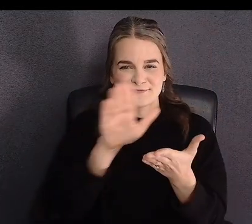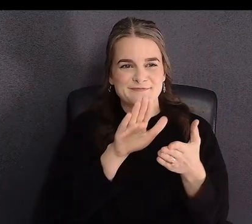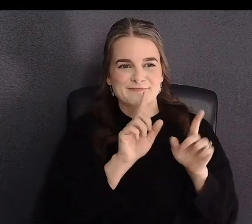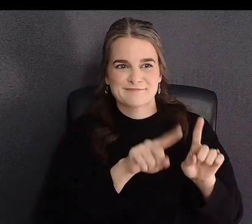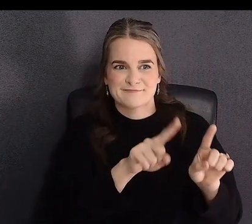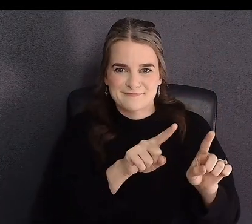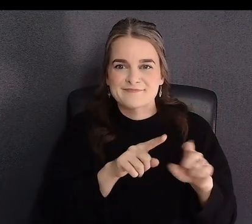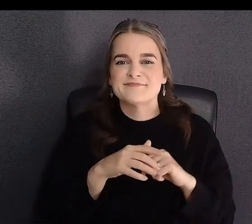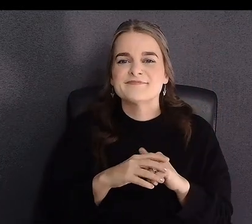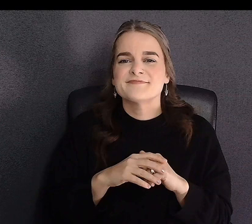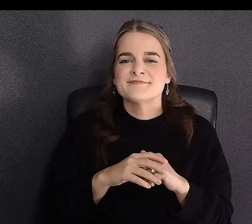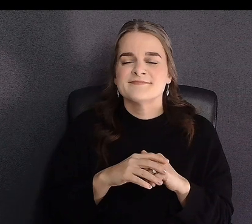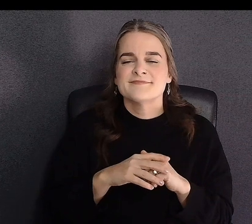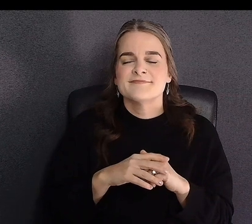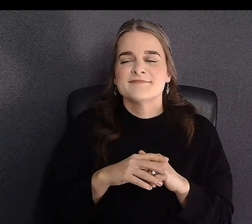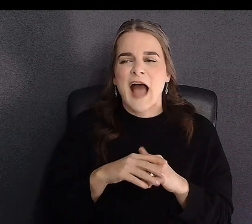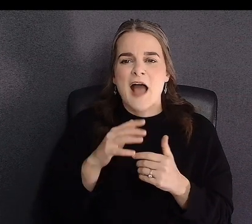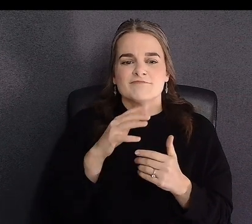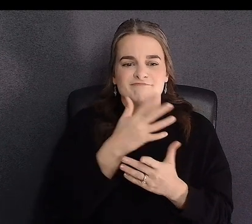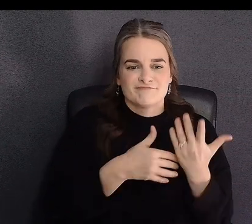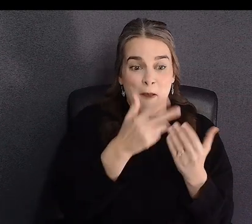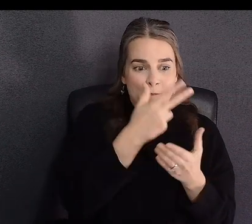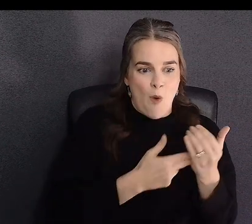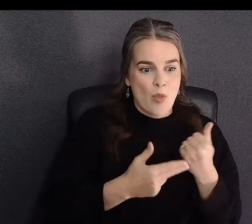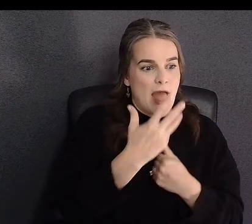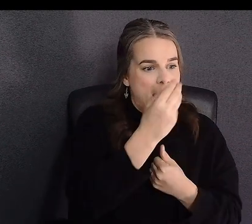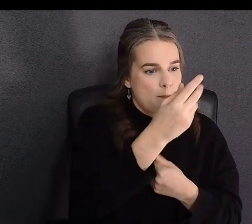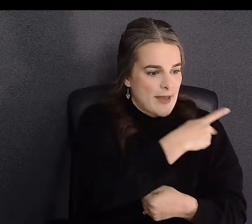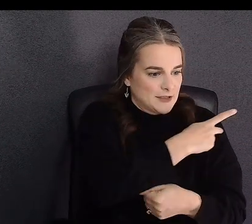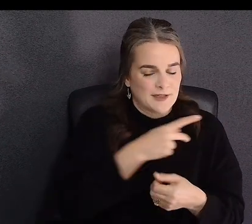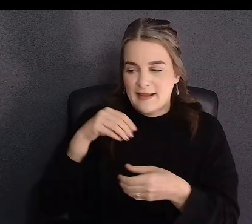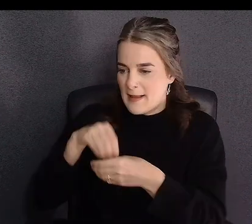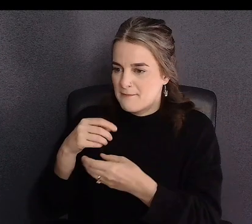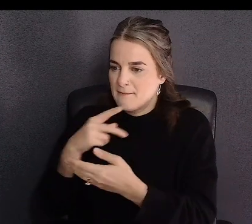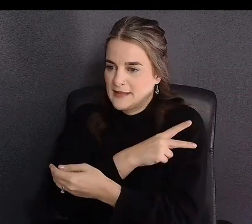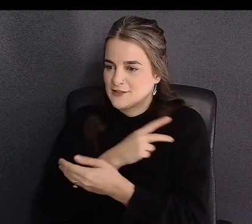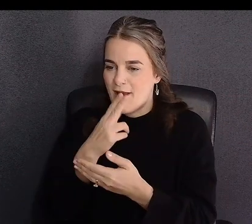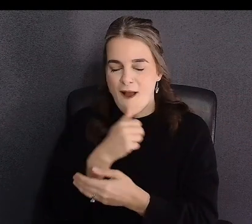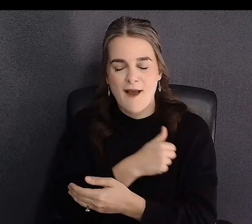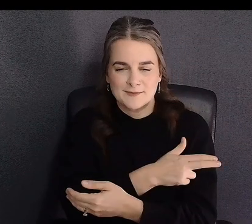And I spend both time here at our outpatient as well as our inpatient hospital, which brings us